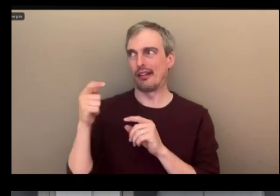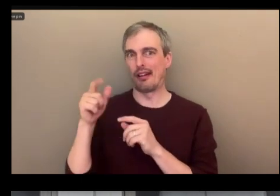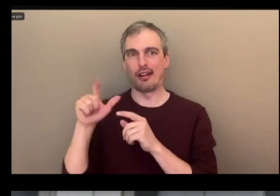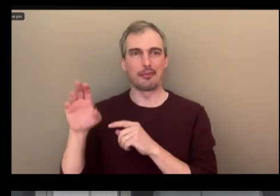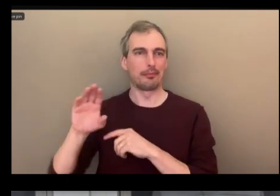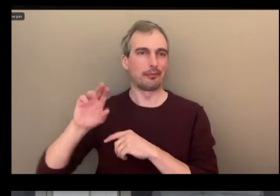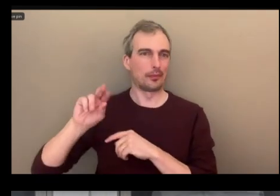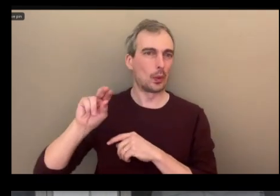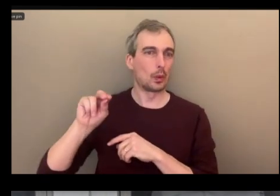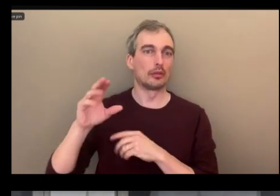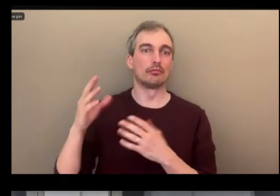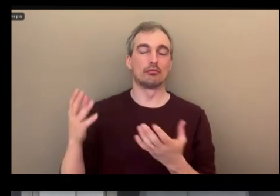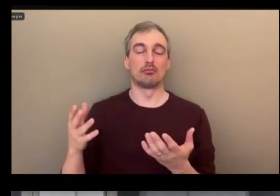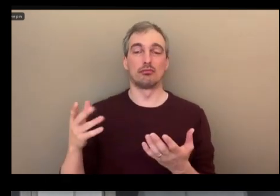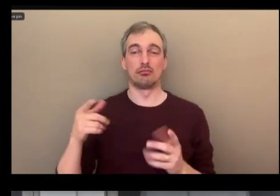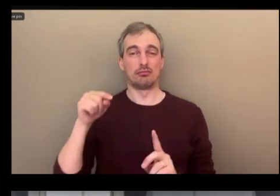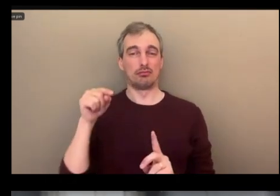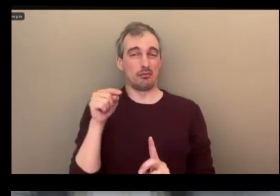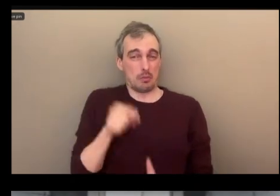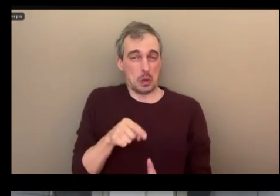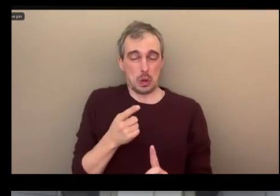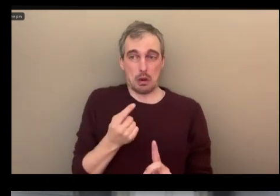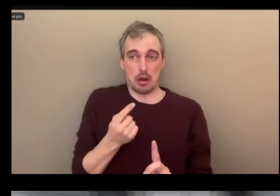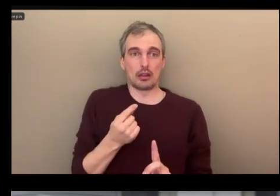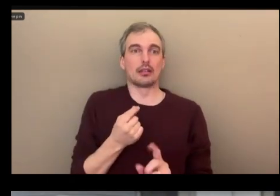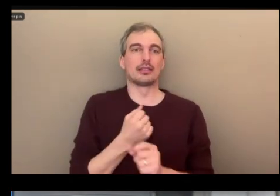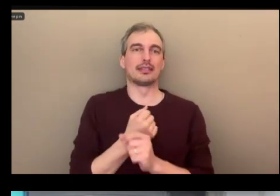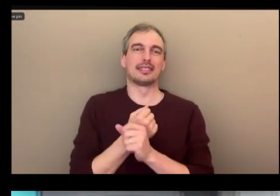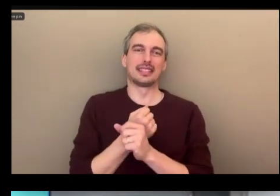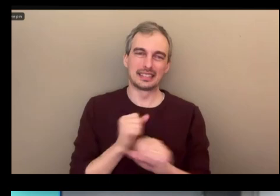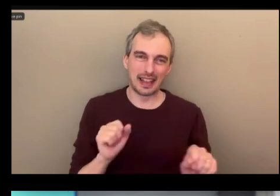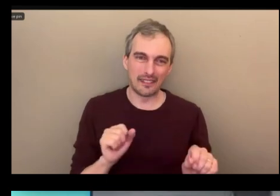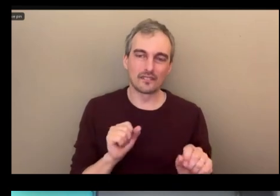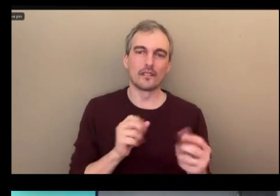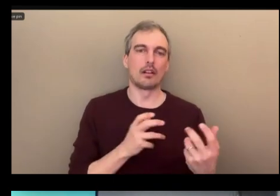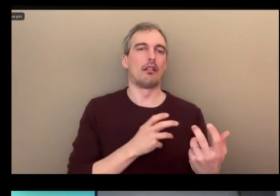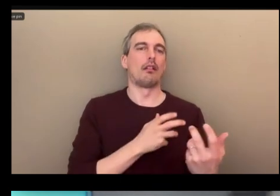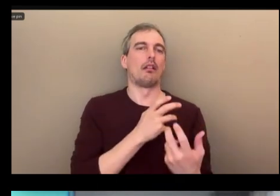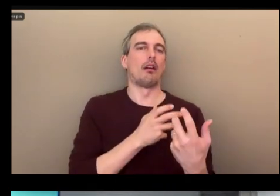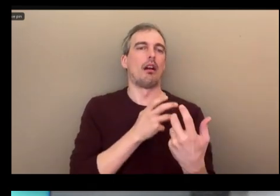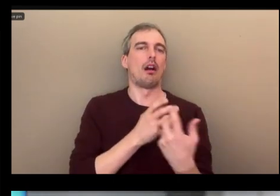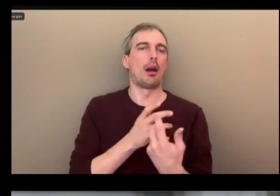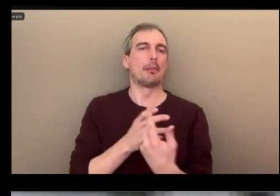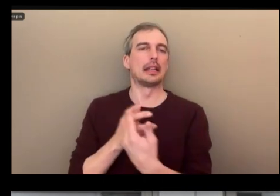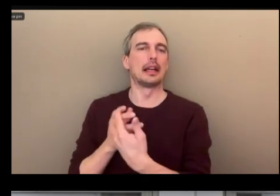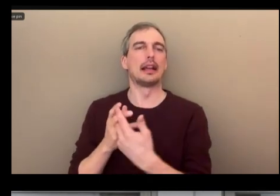to everybody, at the end of the day. We wanted people to kind of come in, feel welcomed, feel like they can share.